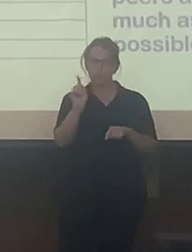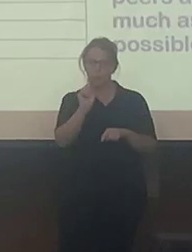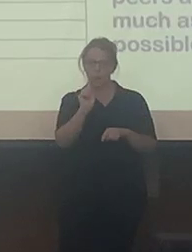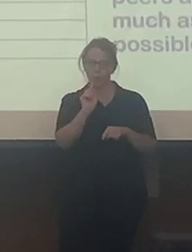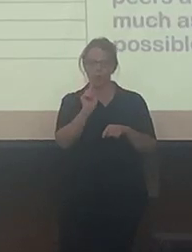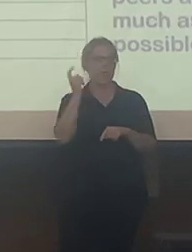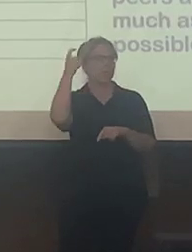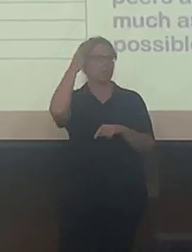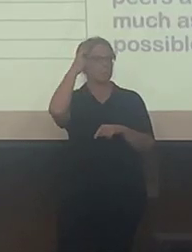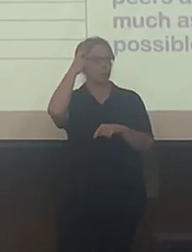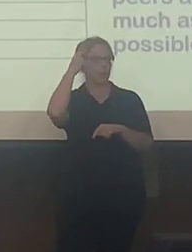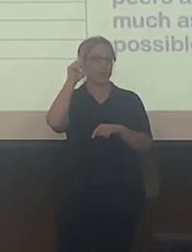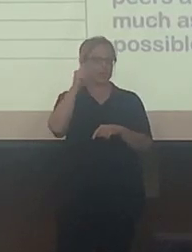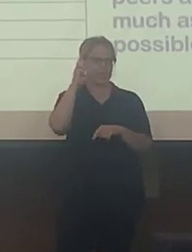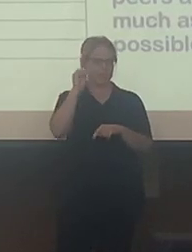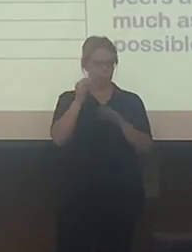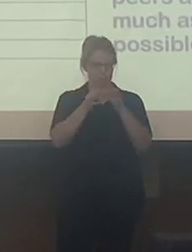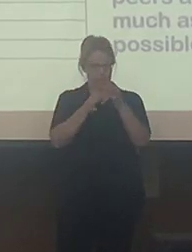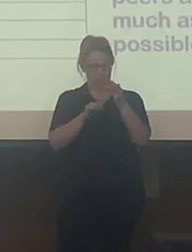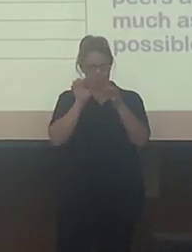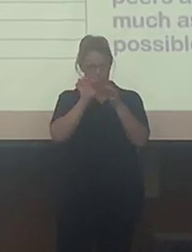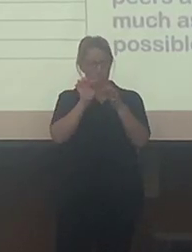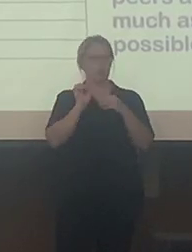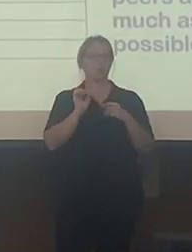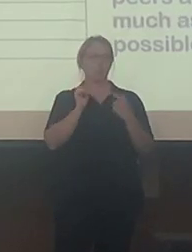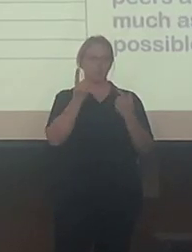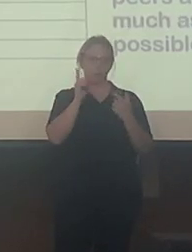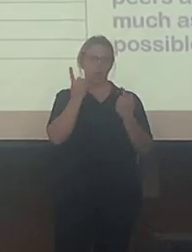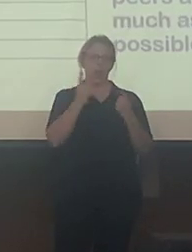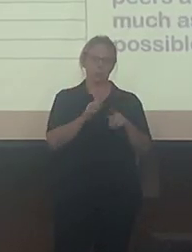it's like they're going to just see a sound that all goes to the brain at the same time and the